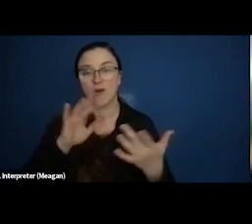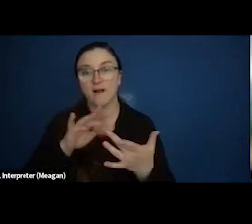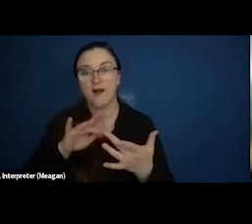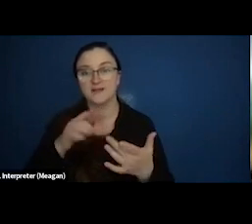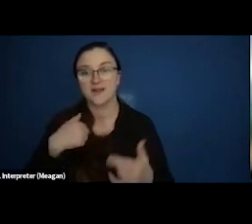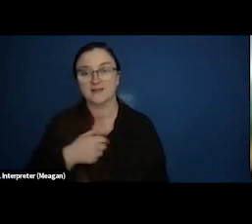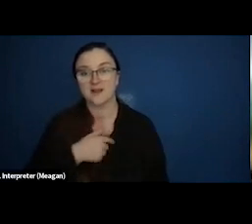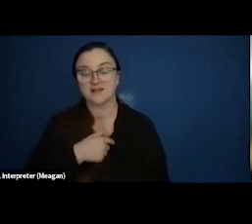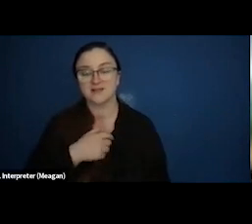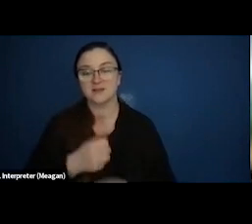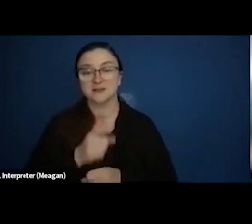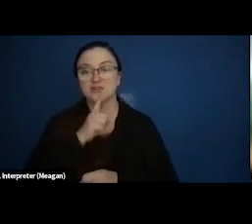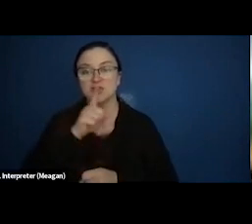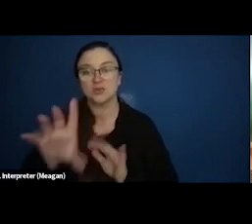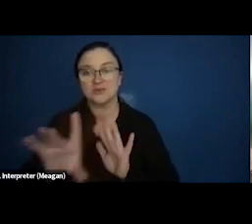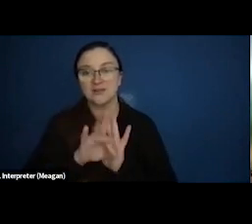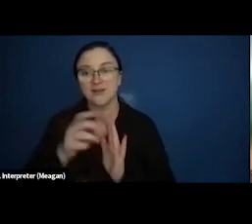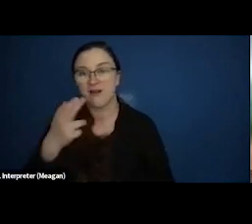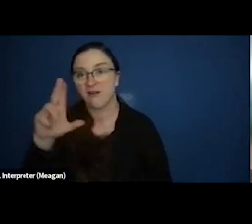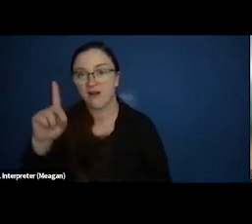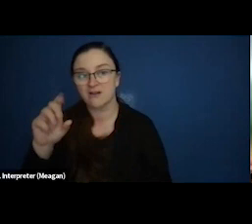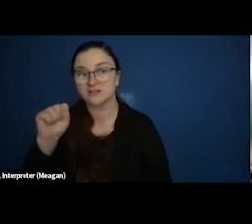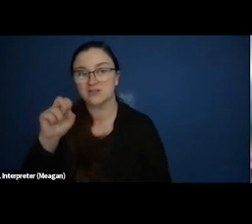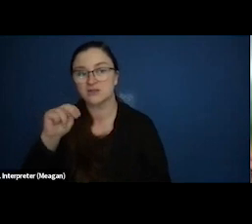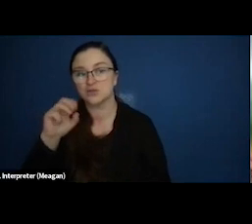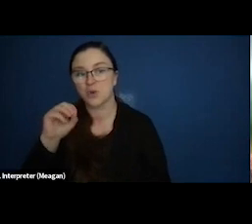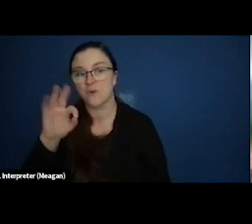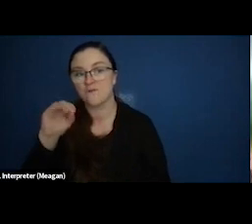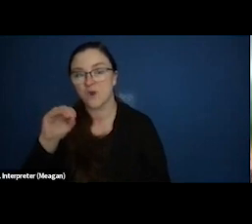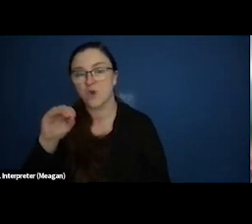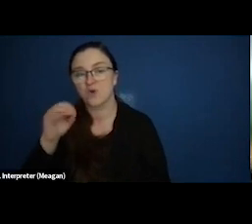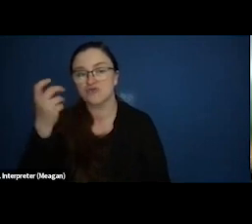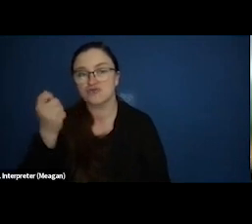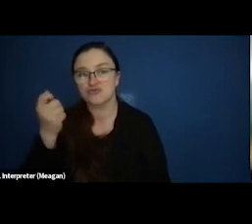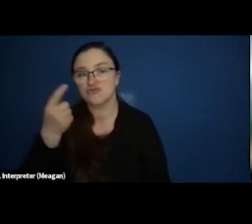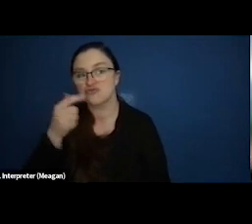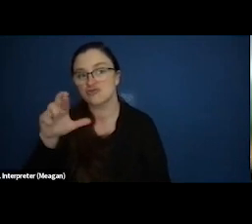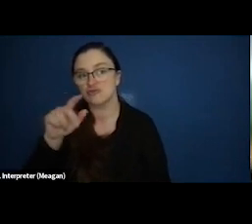make sure you're selecting HUD SNOFO Grantee TA Question because I think there are other options